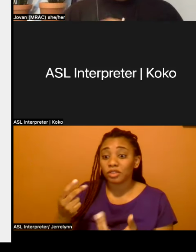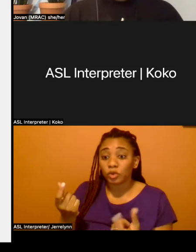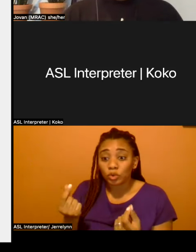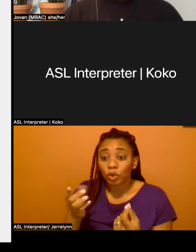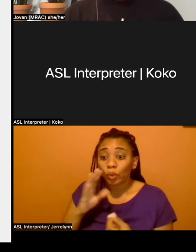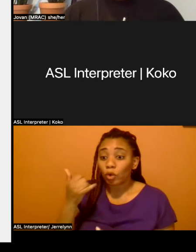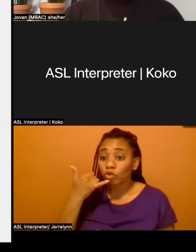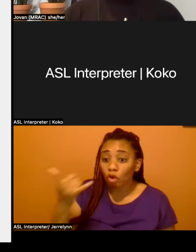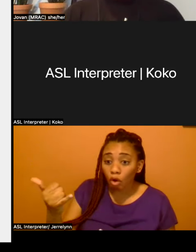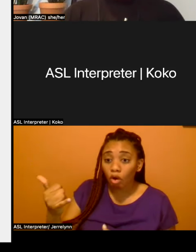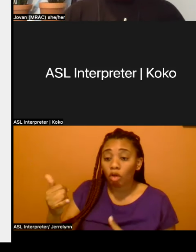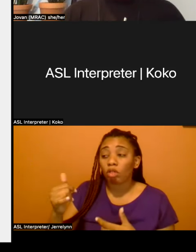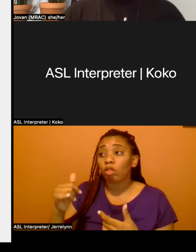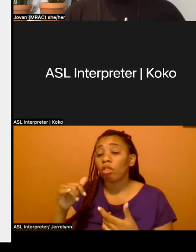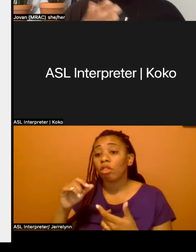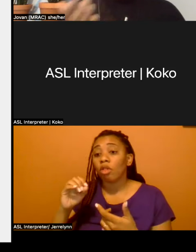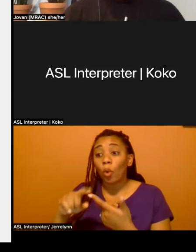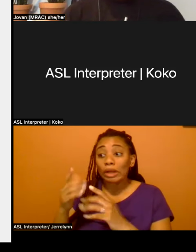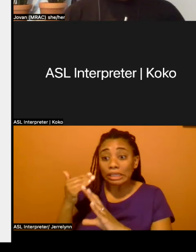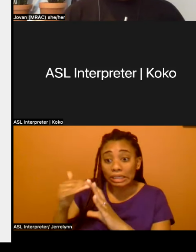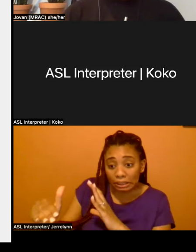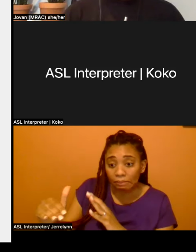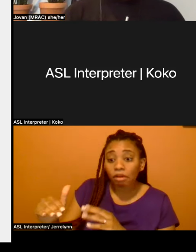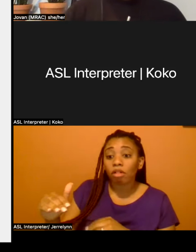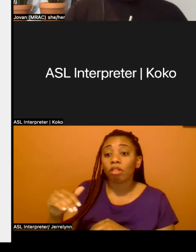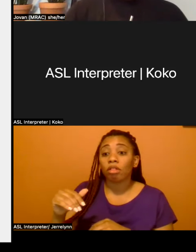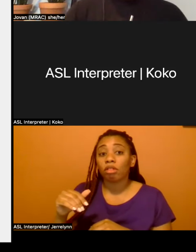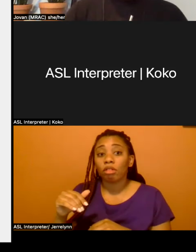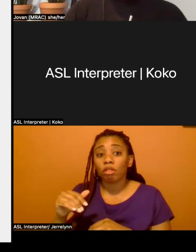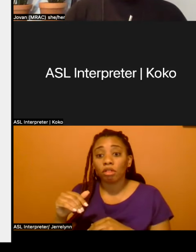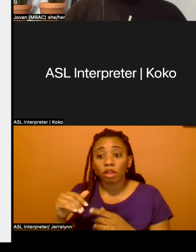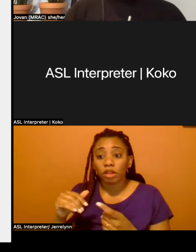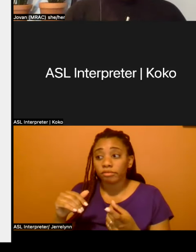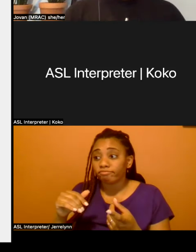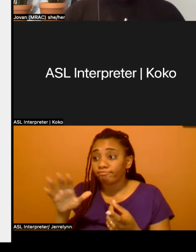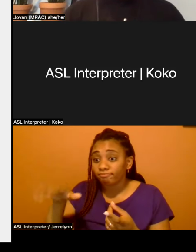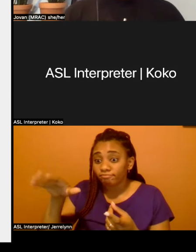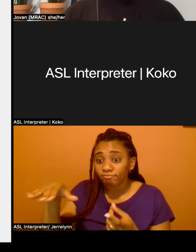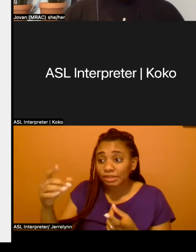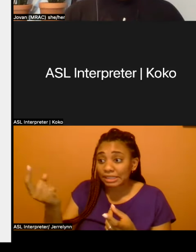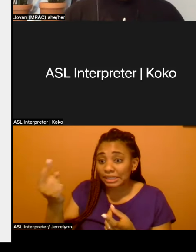"Hey, you know, somebody wants you to be, to know about this opportunity,